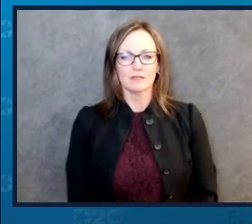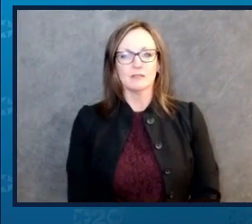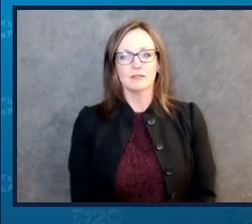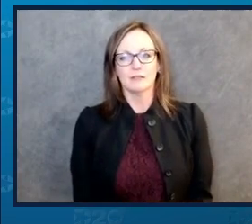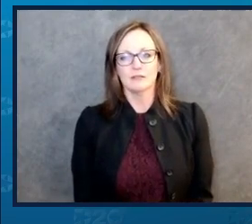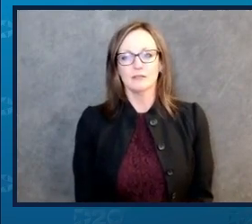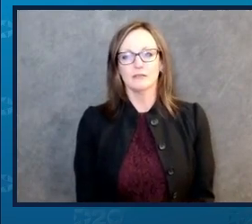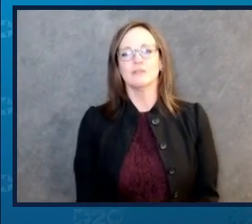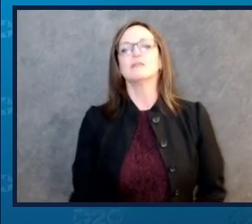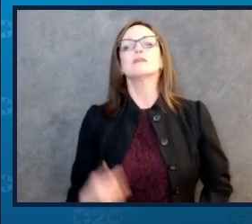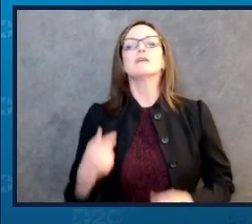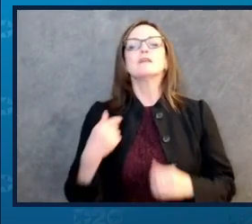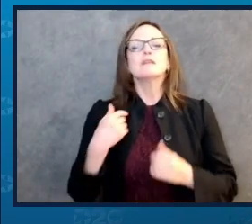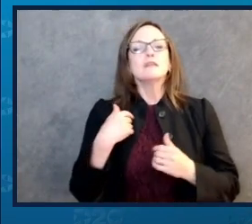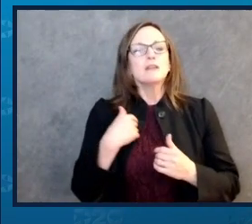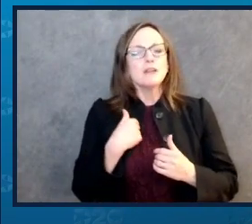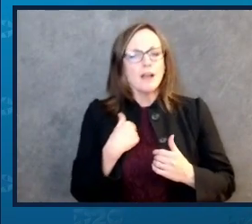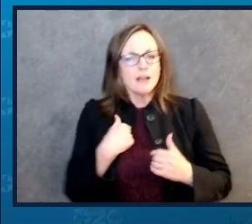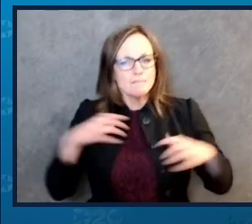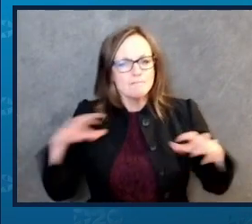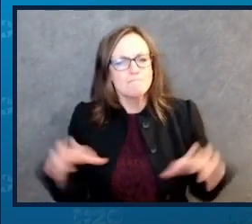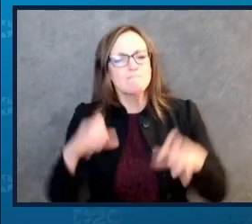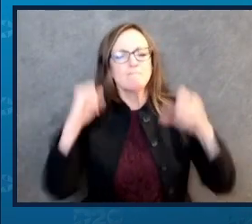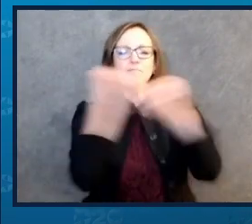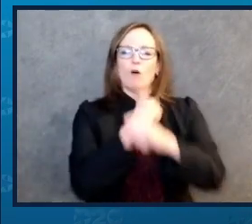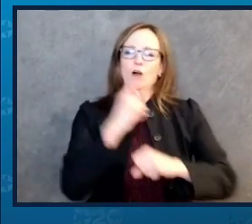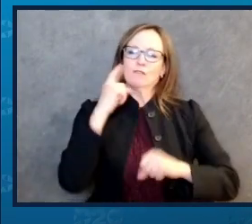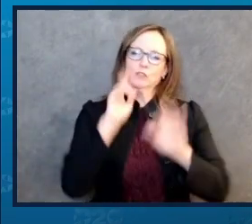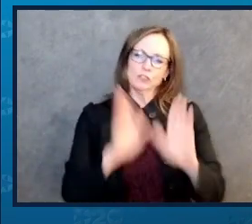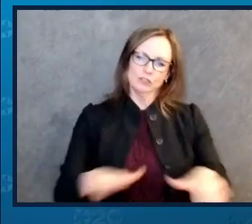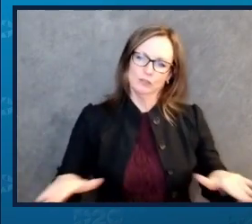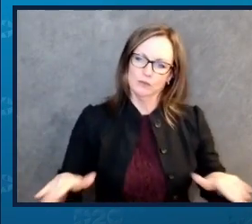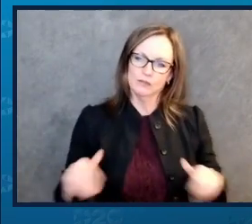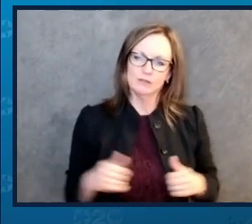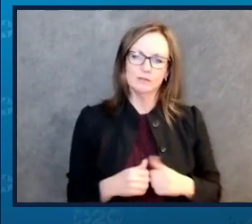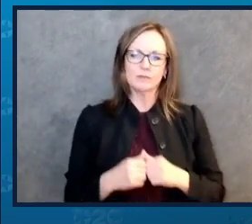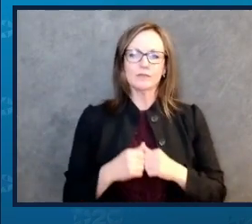I FOUGHT FOR SURVIVORS. TOOK ON THE BIGGEST BANKS AND